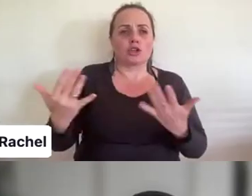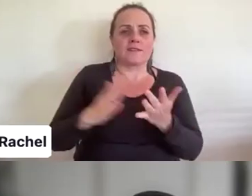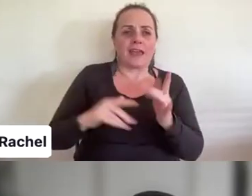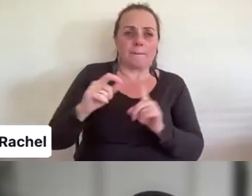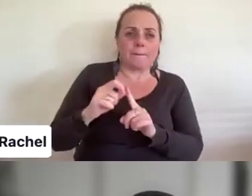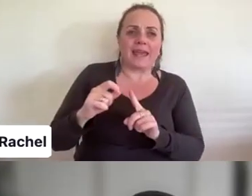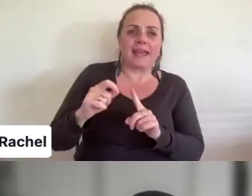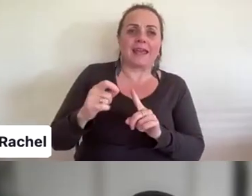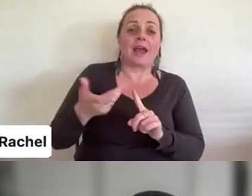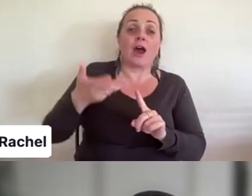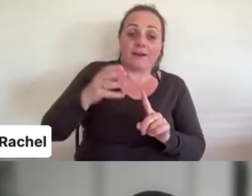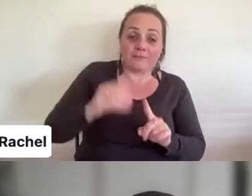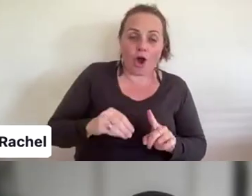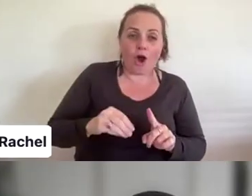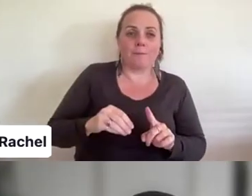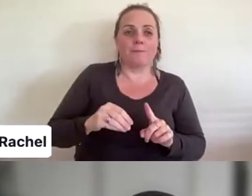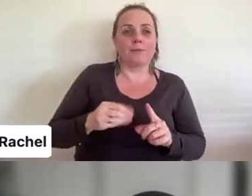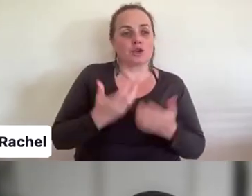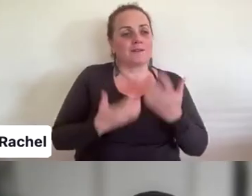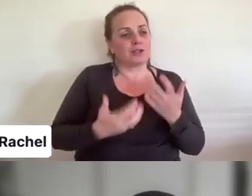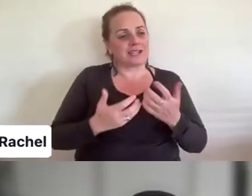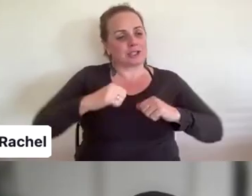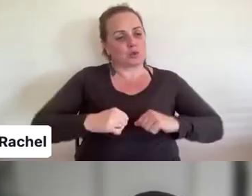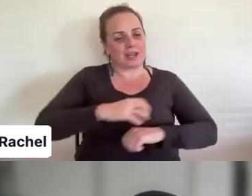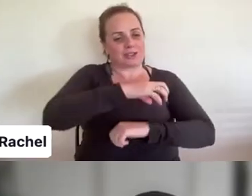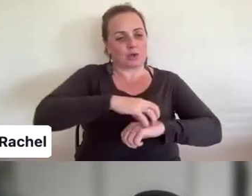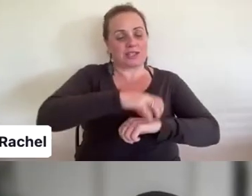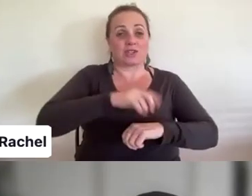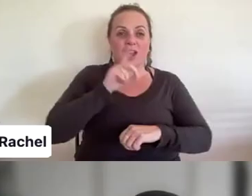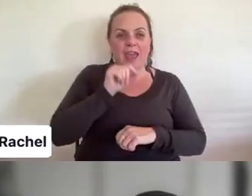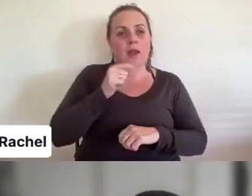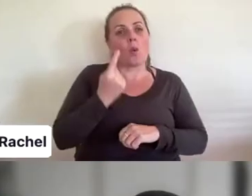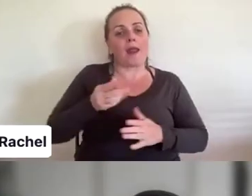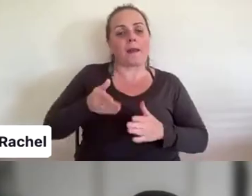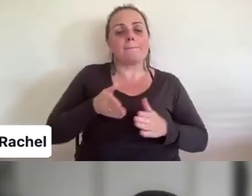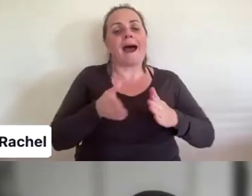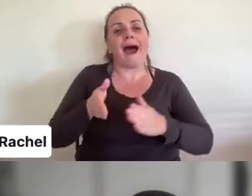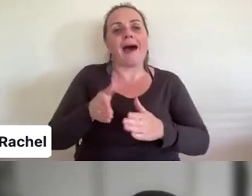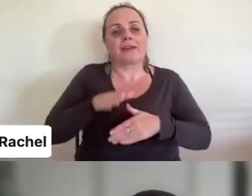associations, so it can be one of the pathways for disabled students to also join these university